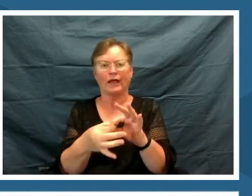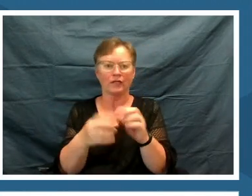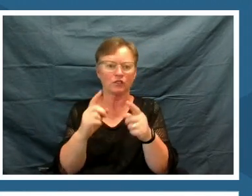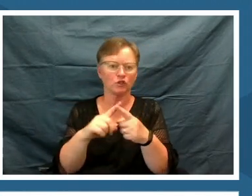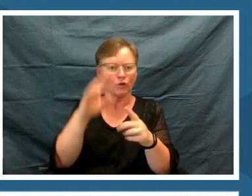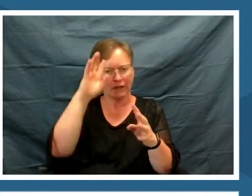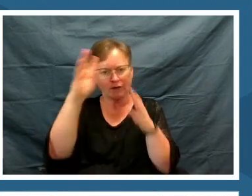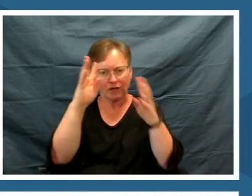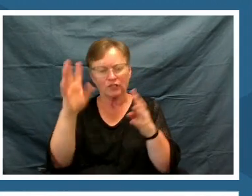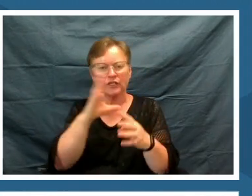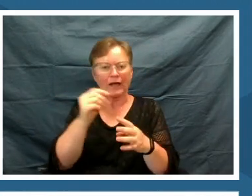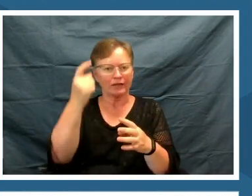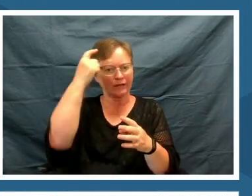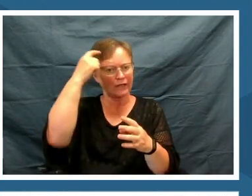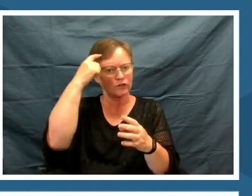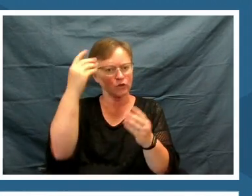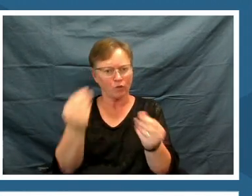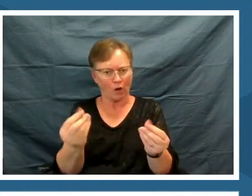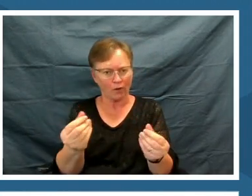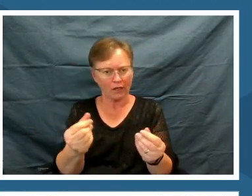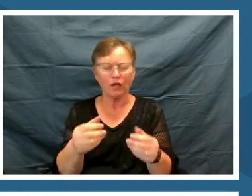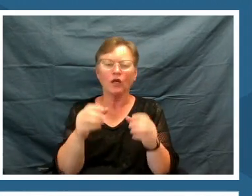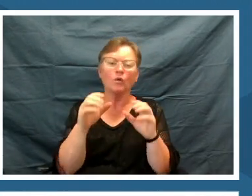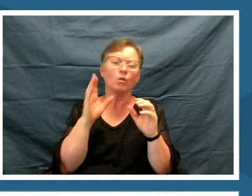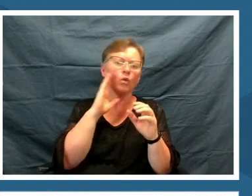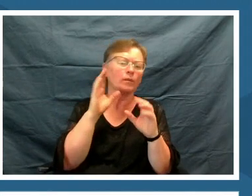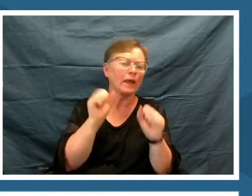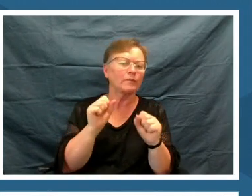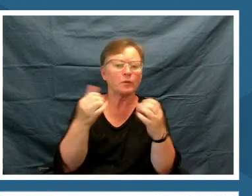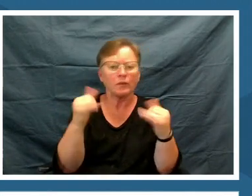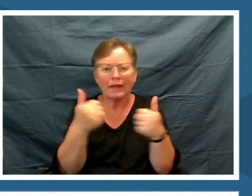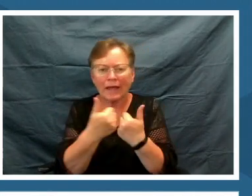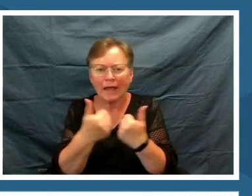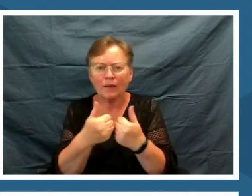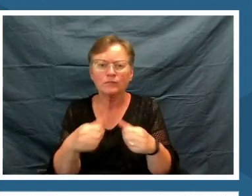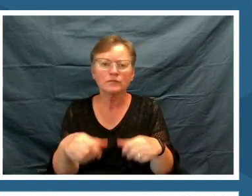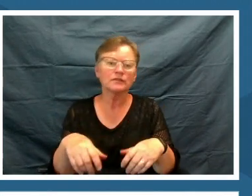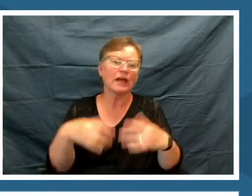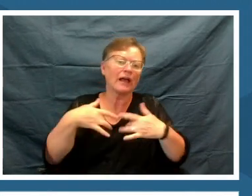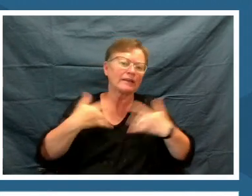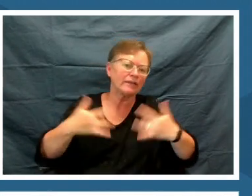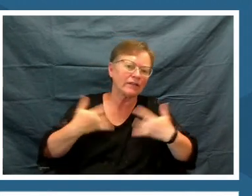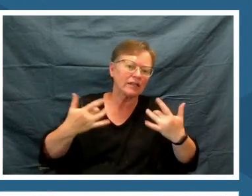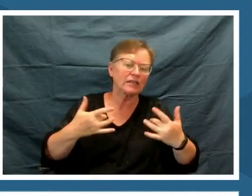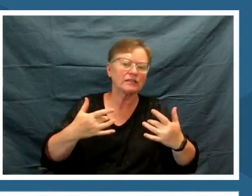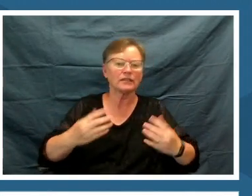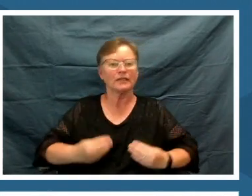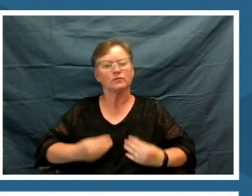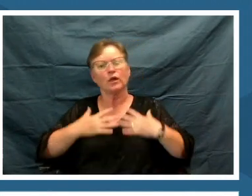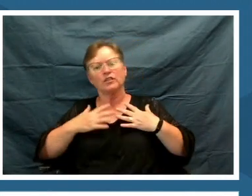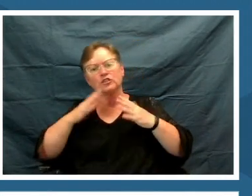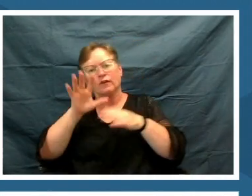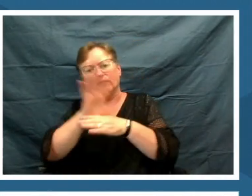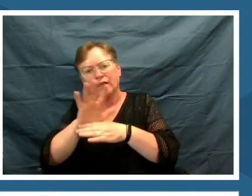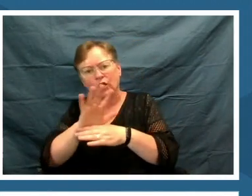to play online games and activities watch inspirational and educational videos